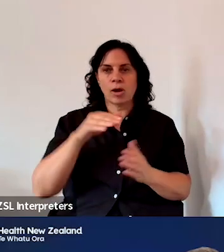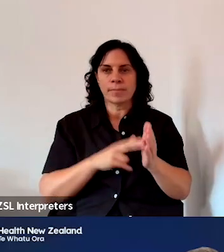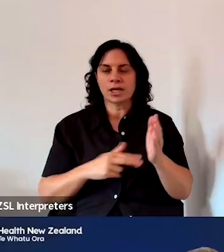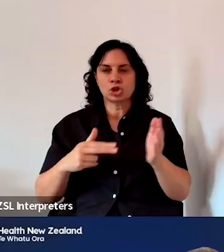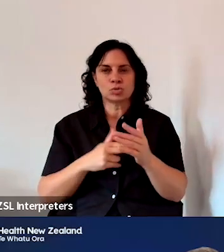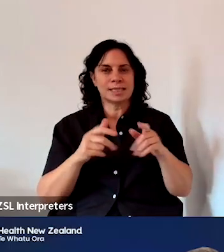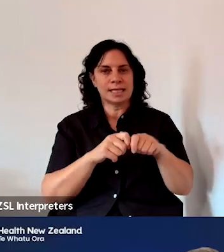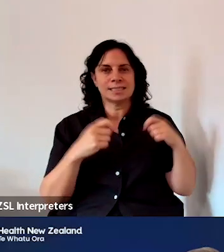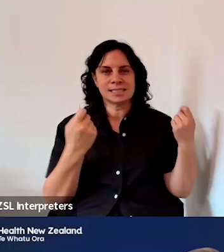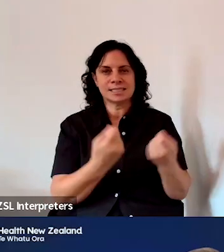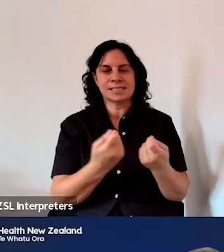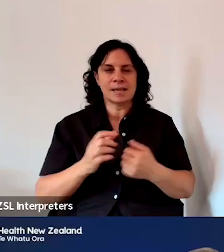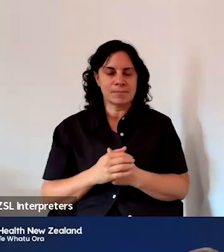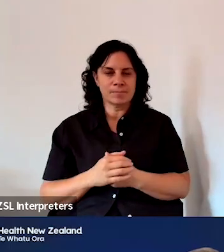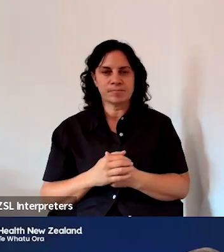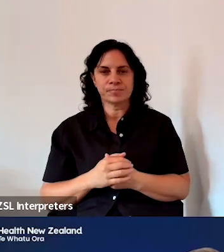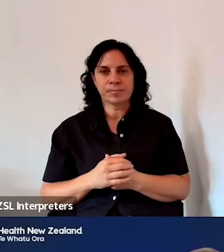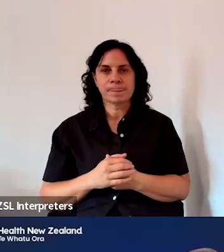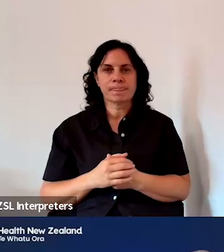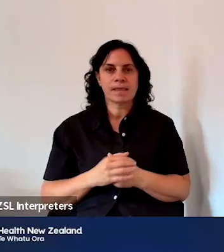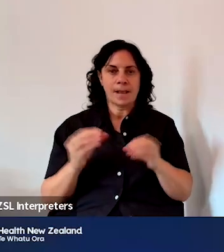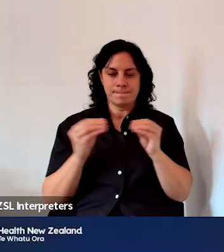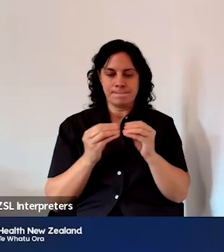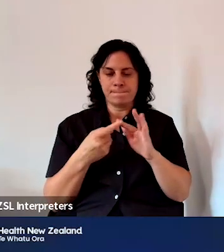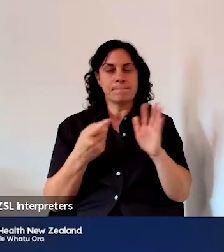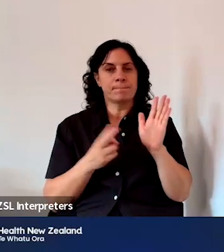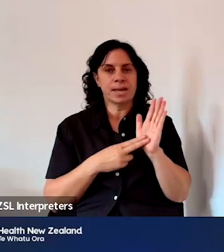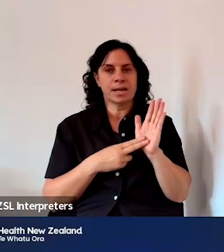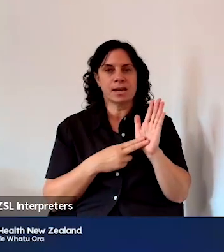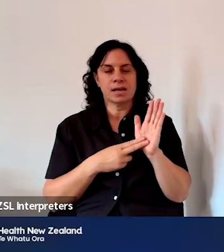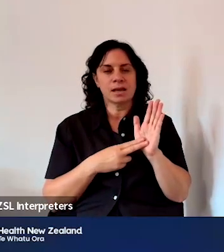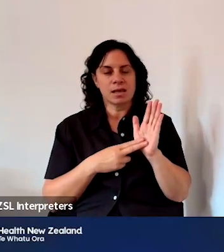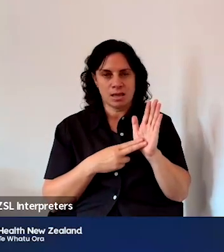And this one, this is coming to you Ben I know, through our policy forum